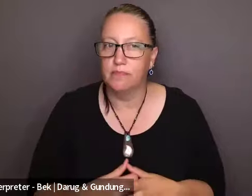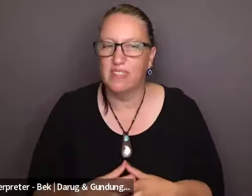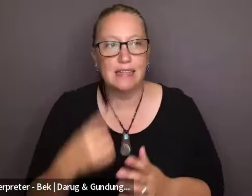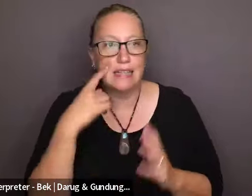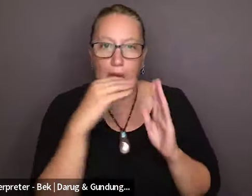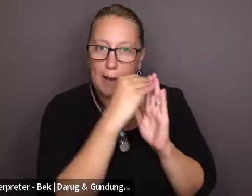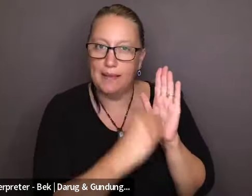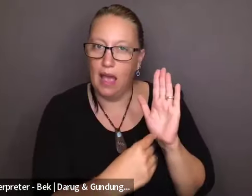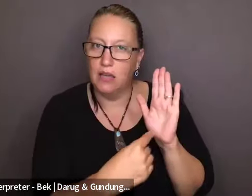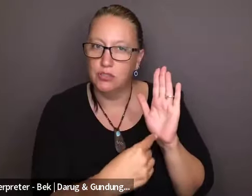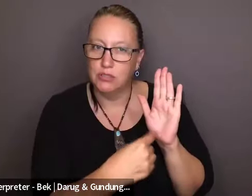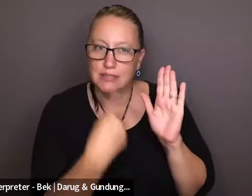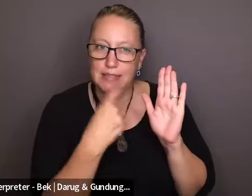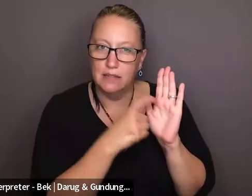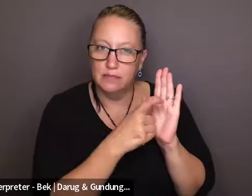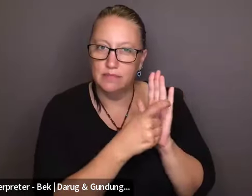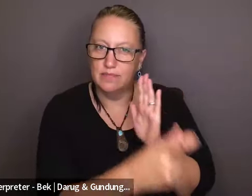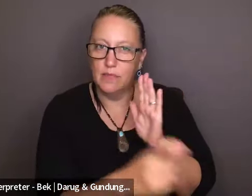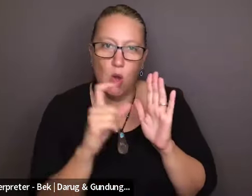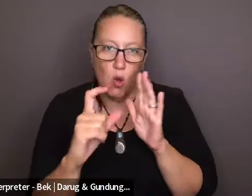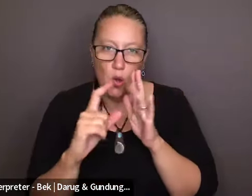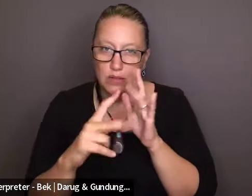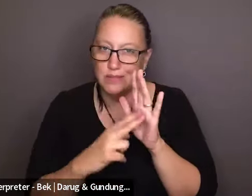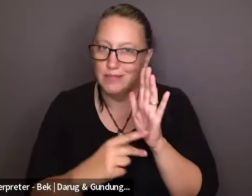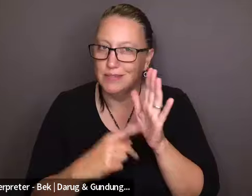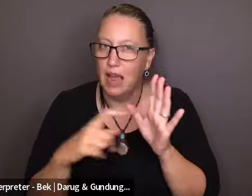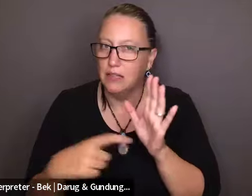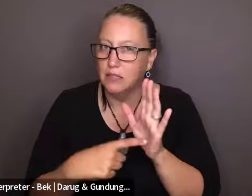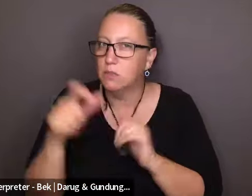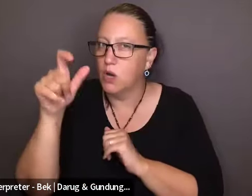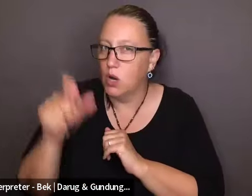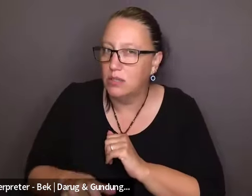. The second area is governance and how decisions